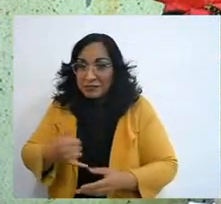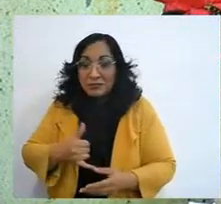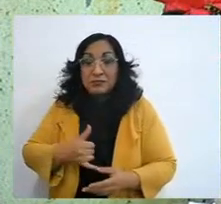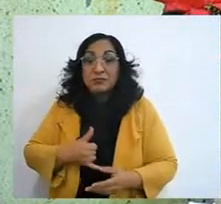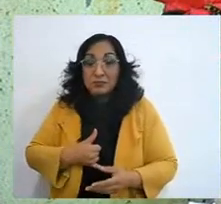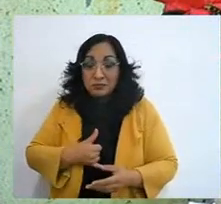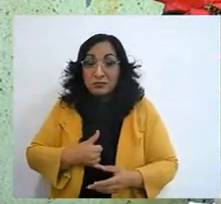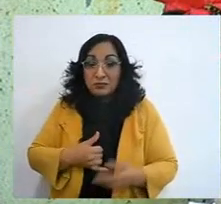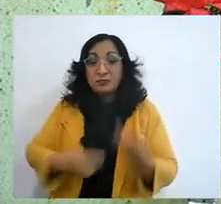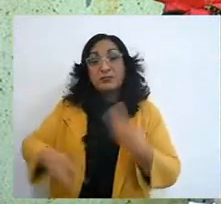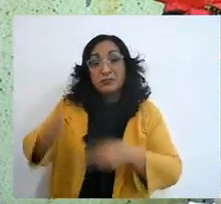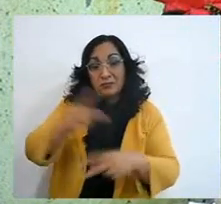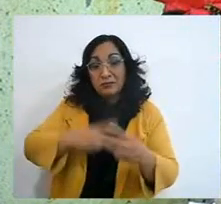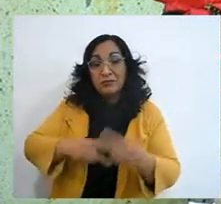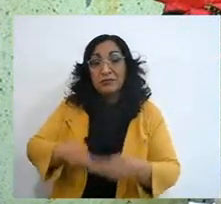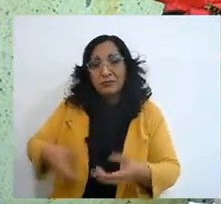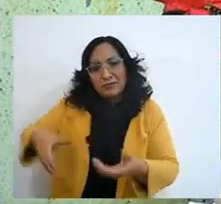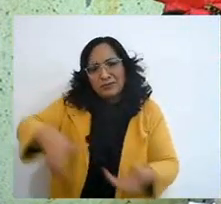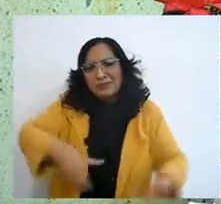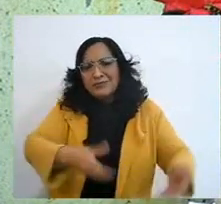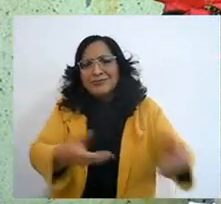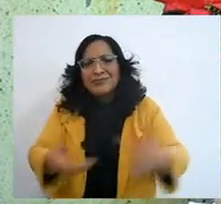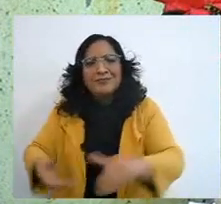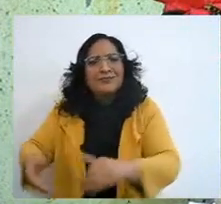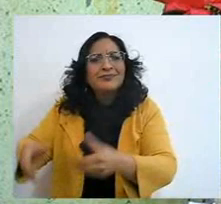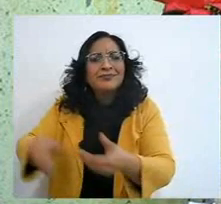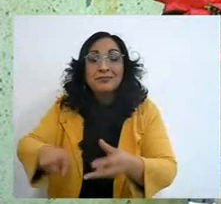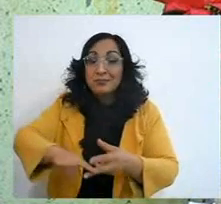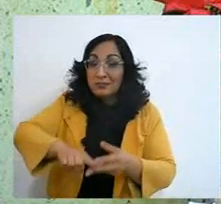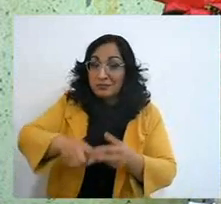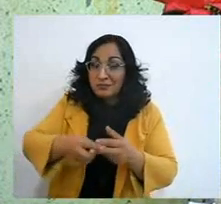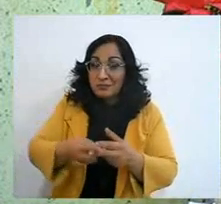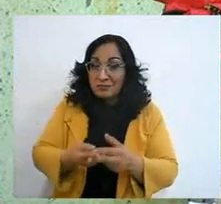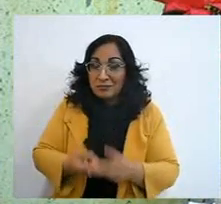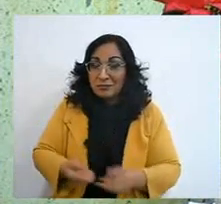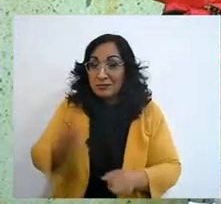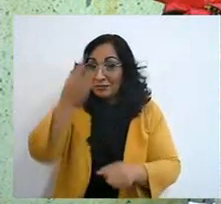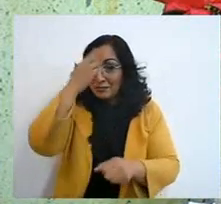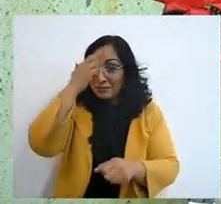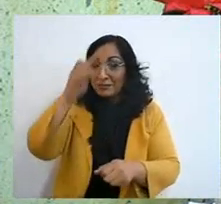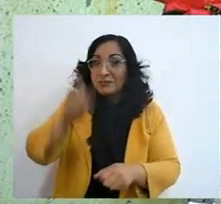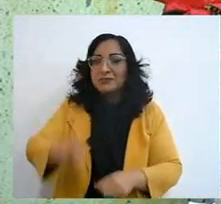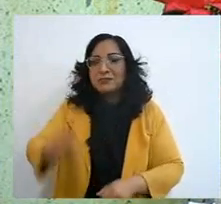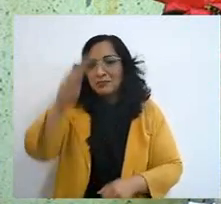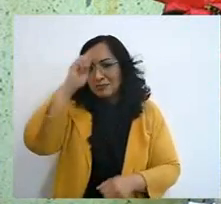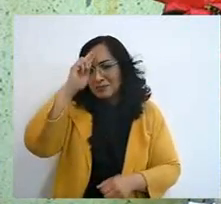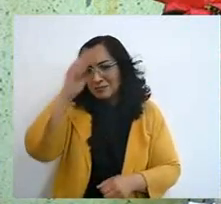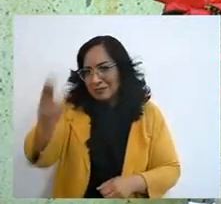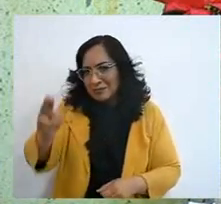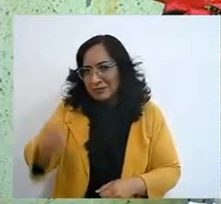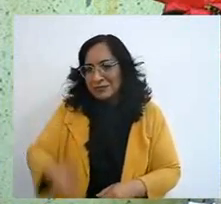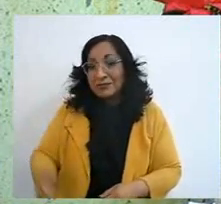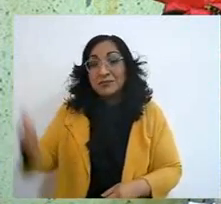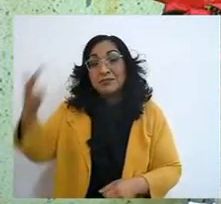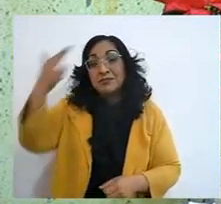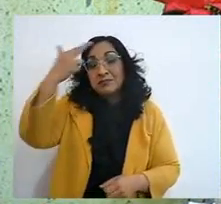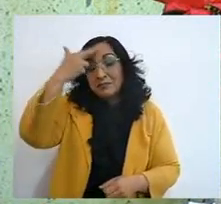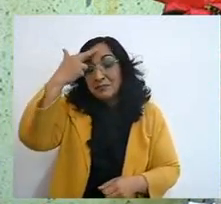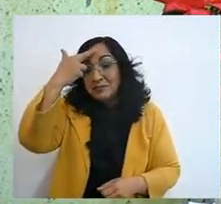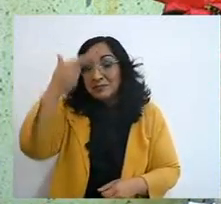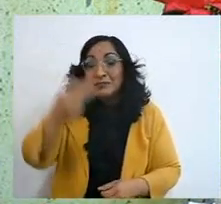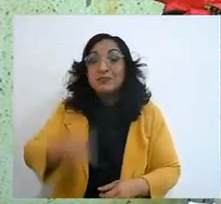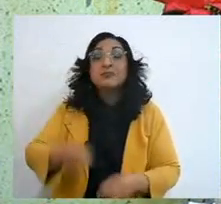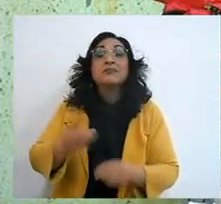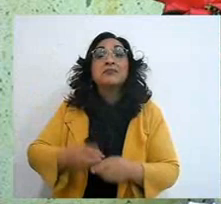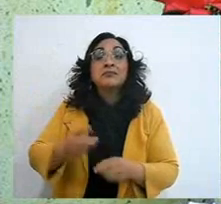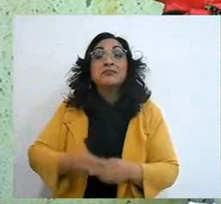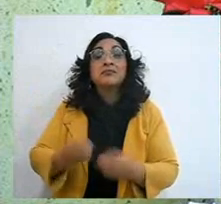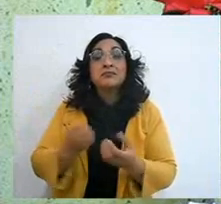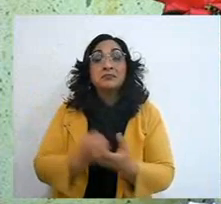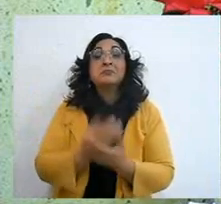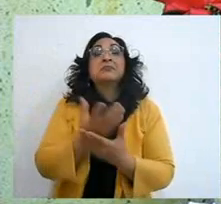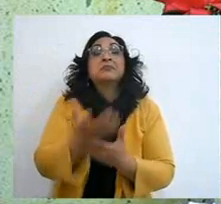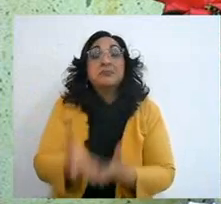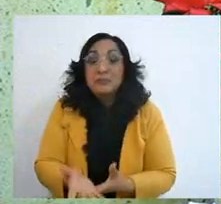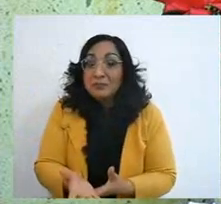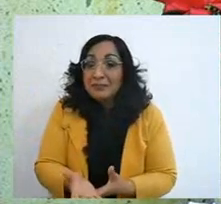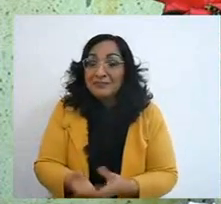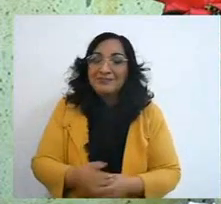I began to remember where I had gotten it from, and everything, all its benefits, I mean not so much material benefits,